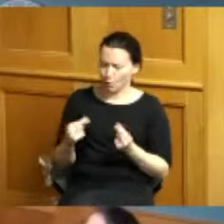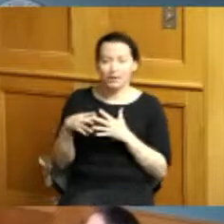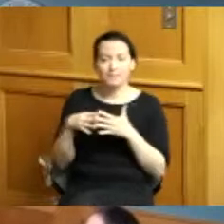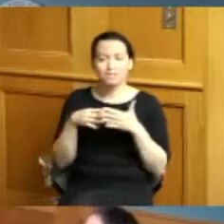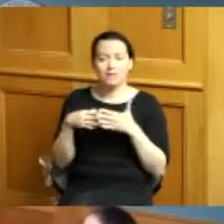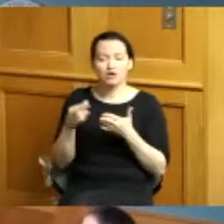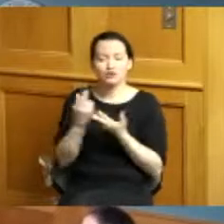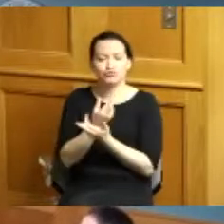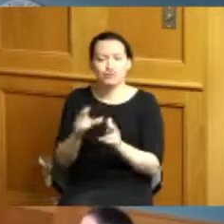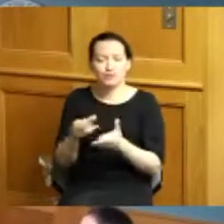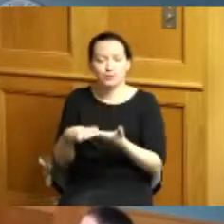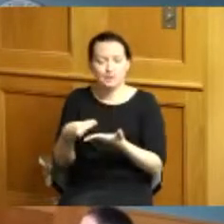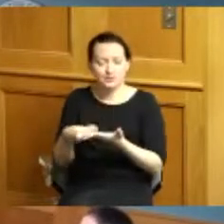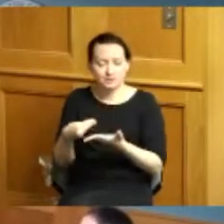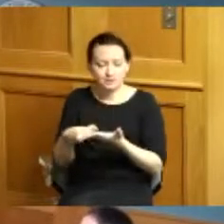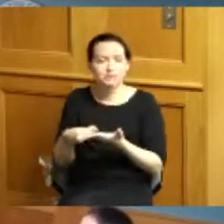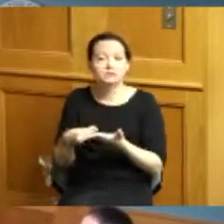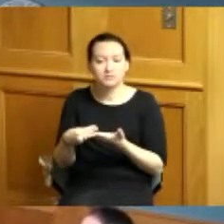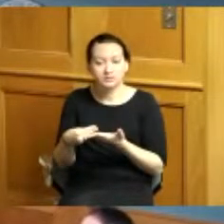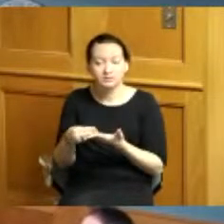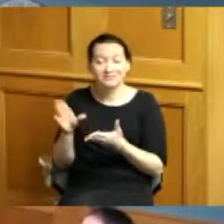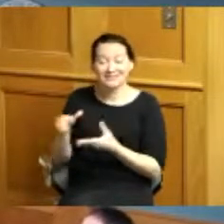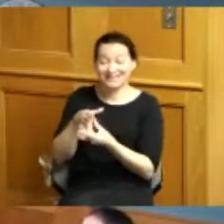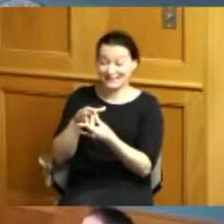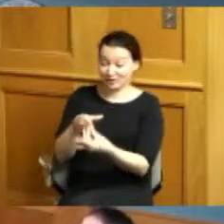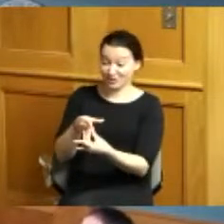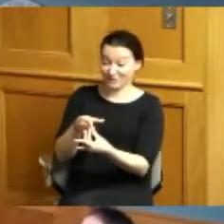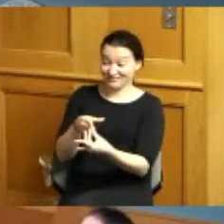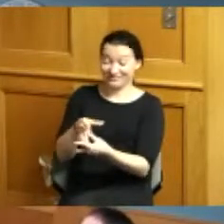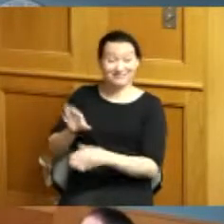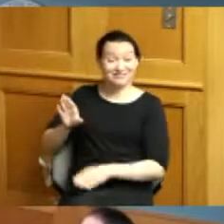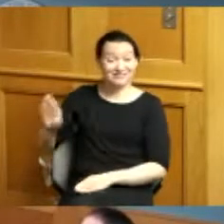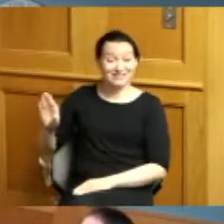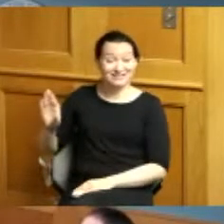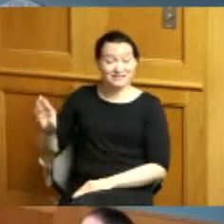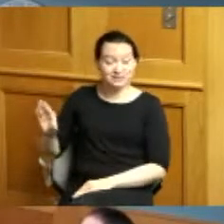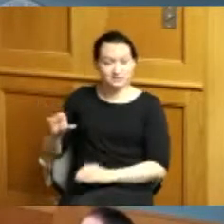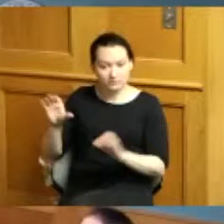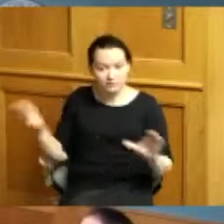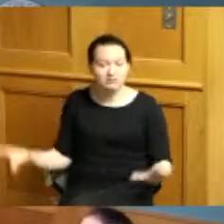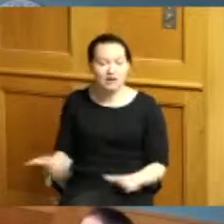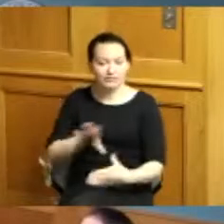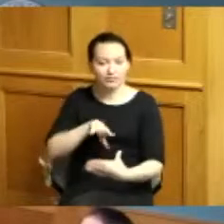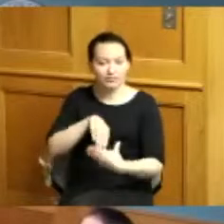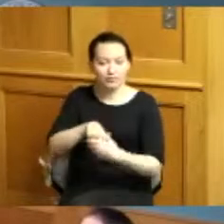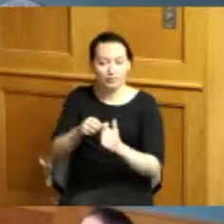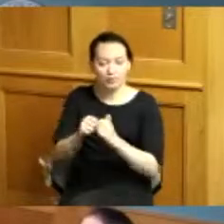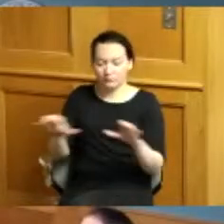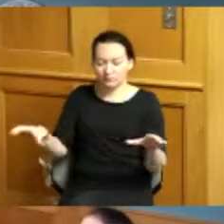plan dollars and it is because of his leadership and his active participation on that group that